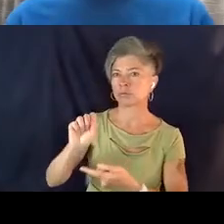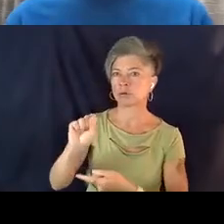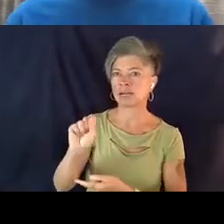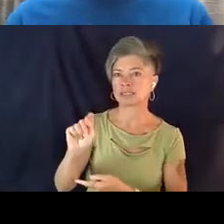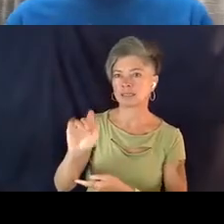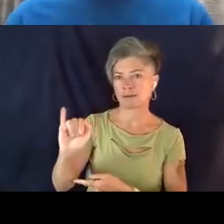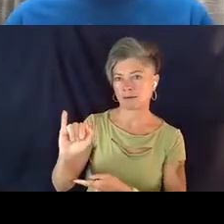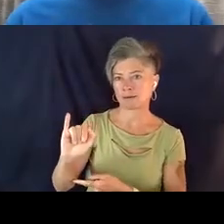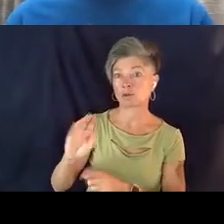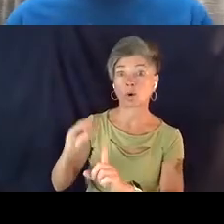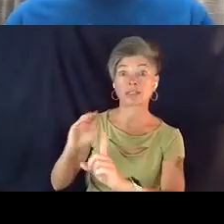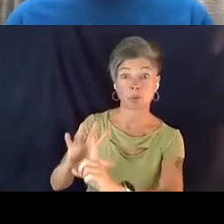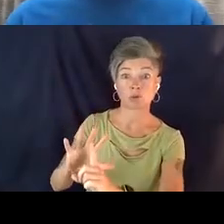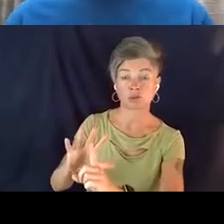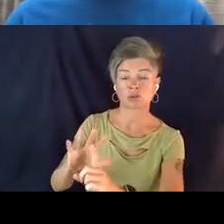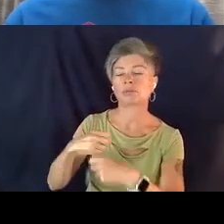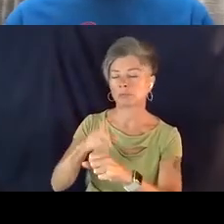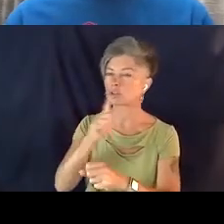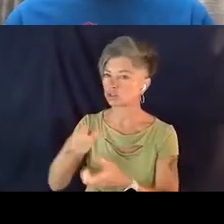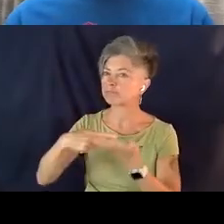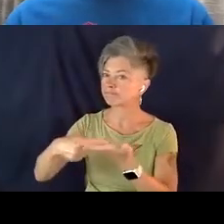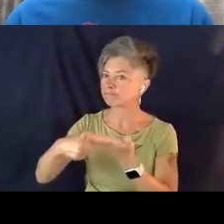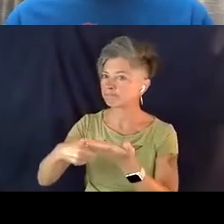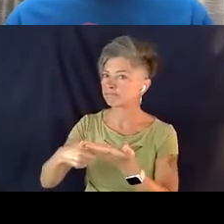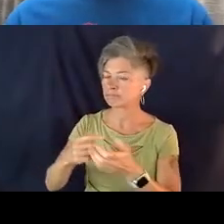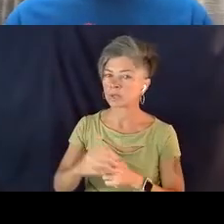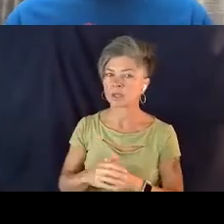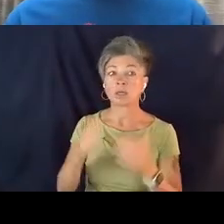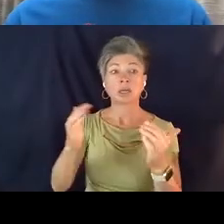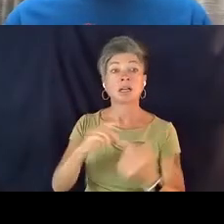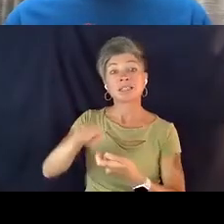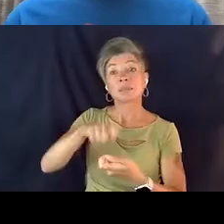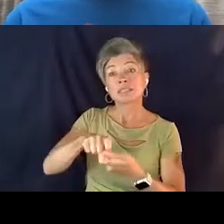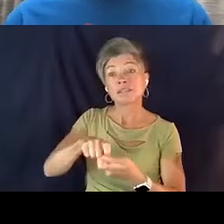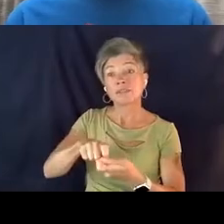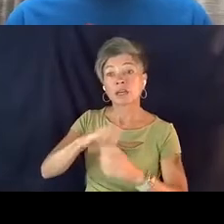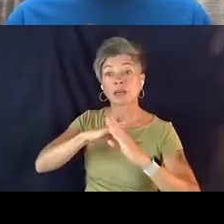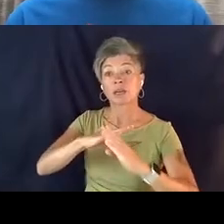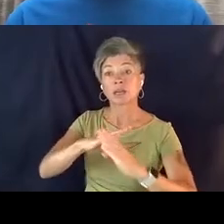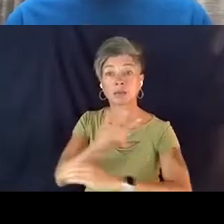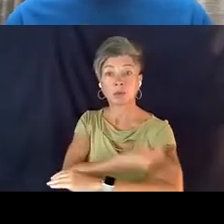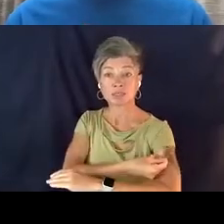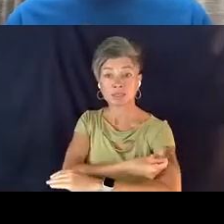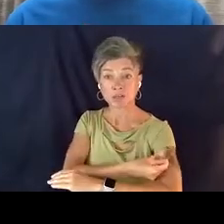So make sure that you're having those conversations. Specific immunizations that I take into account are definitely hepatitis A and B